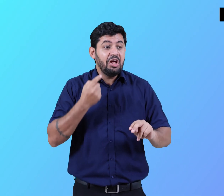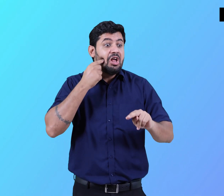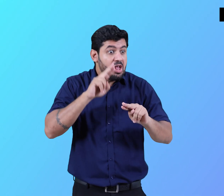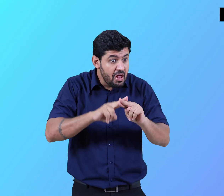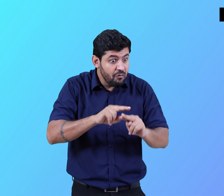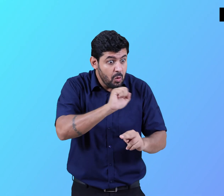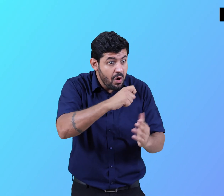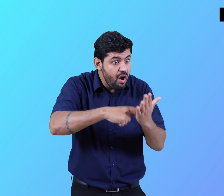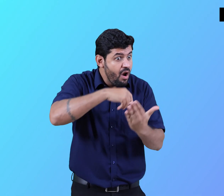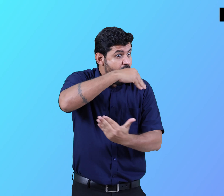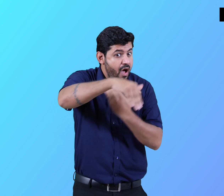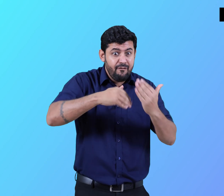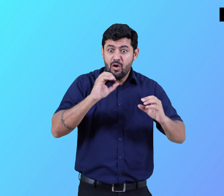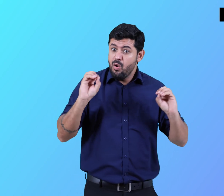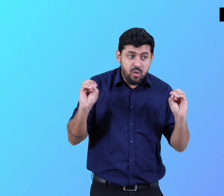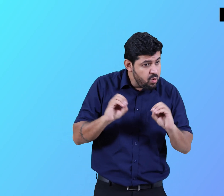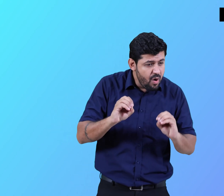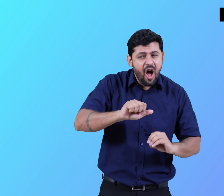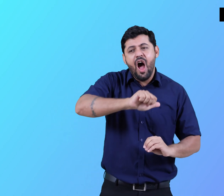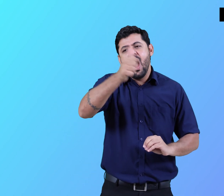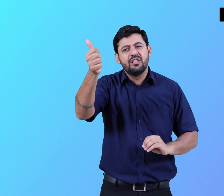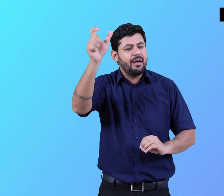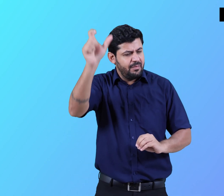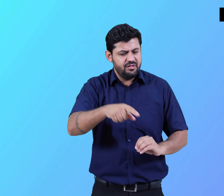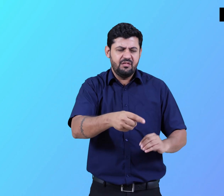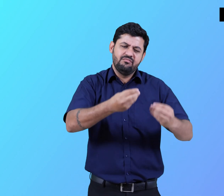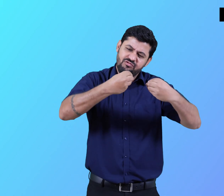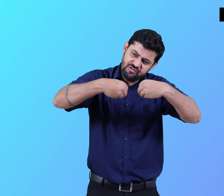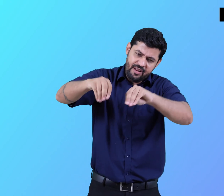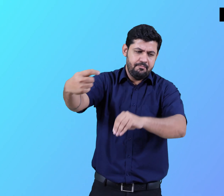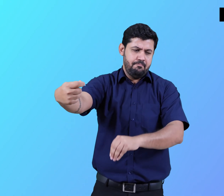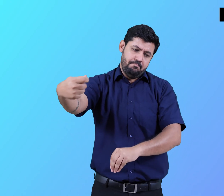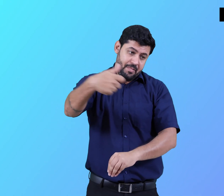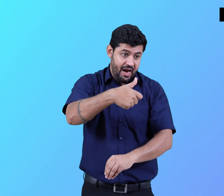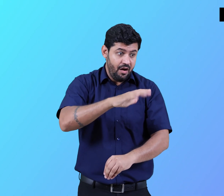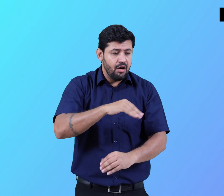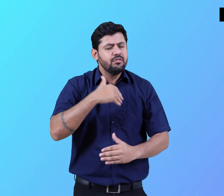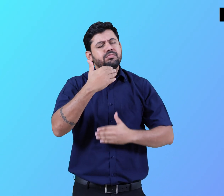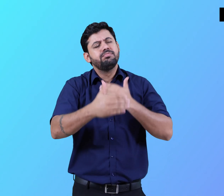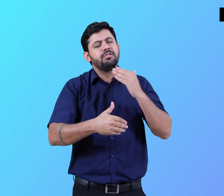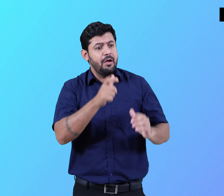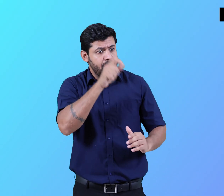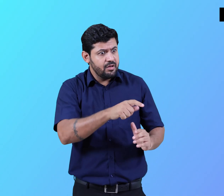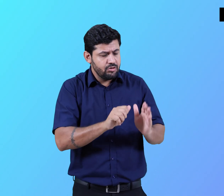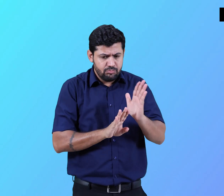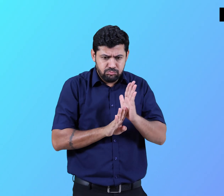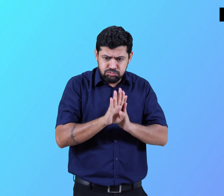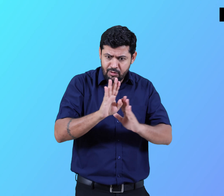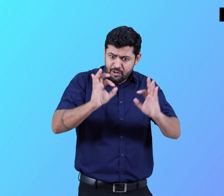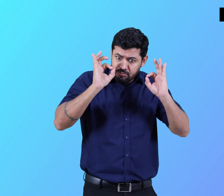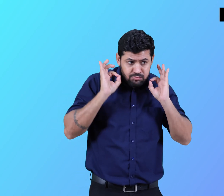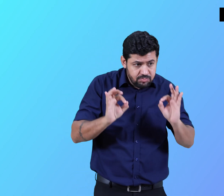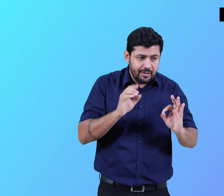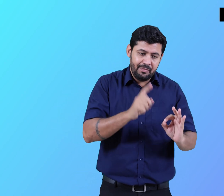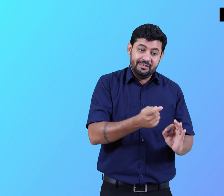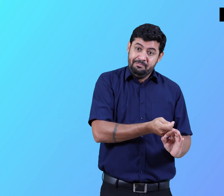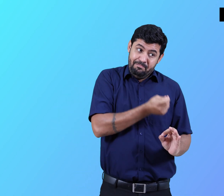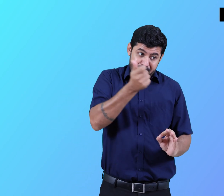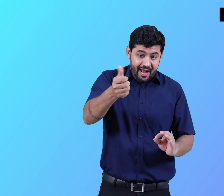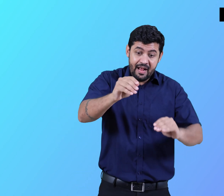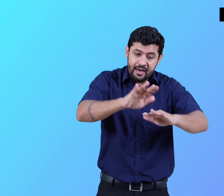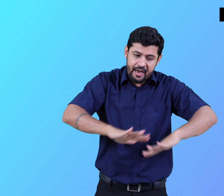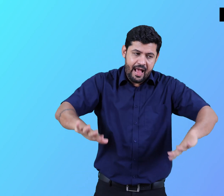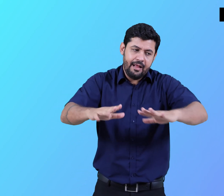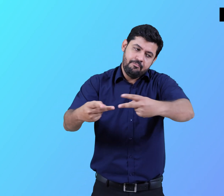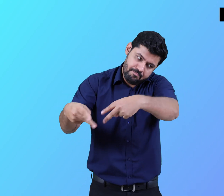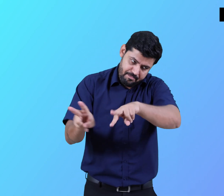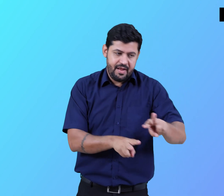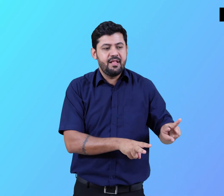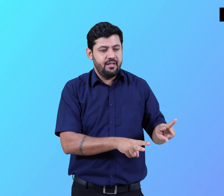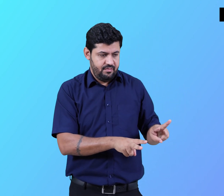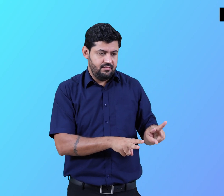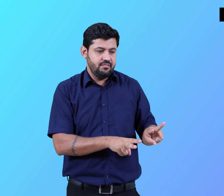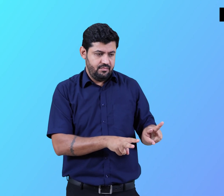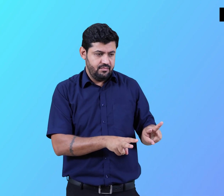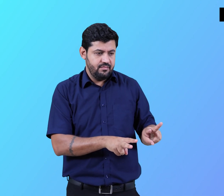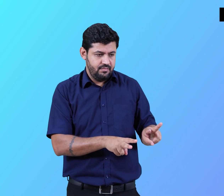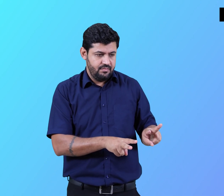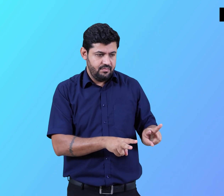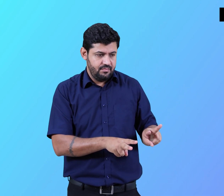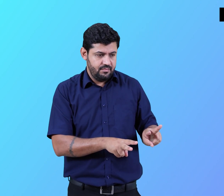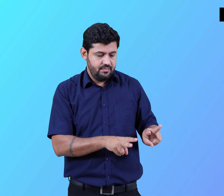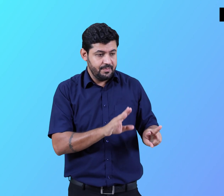It might happen that there is not a close relative to buy back the land. But the person may still be able to get enough money to buy back his own land.